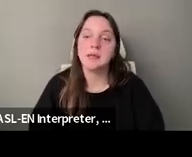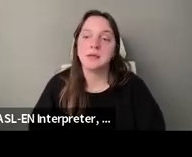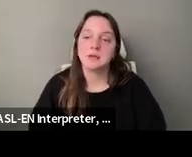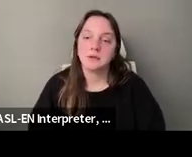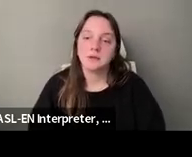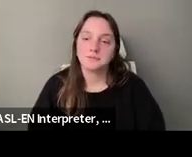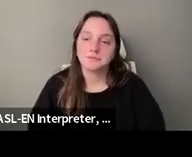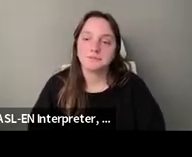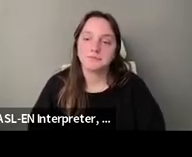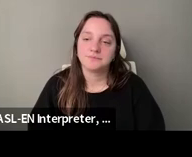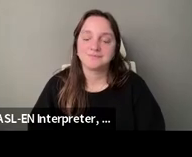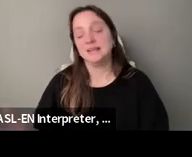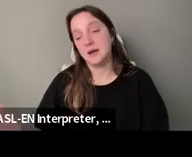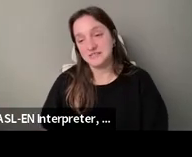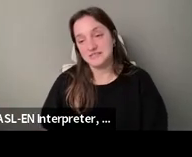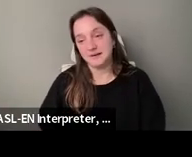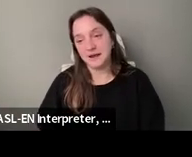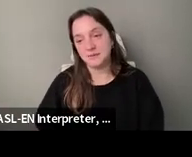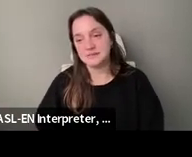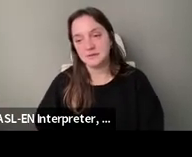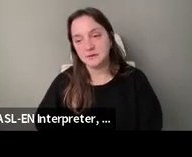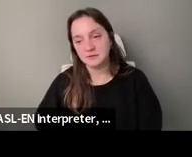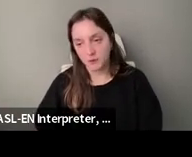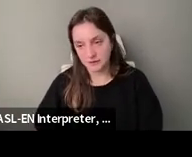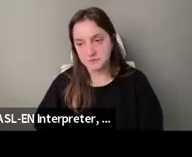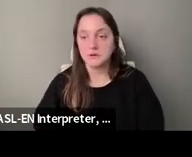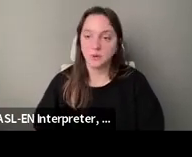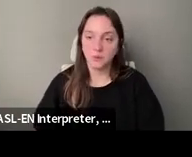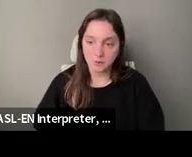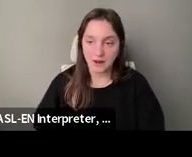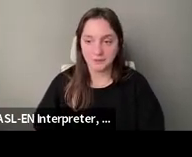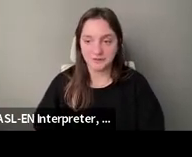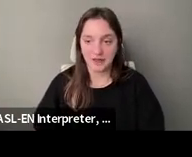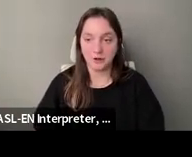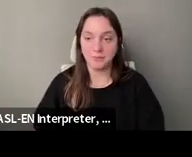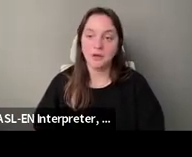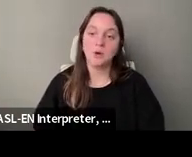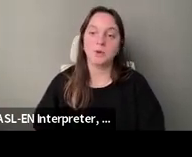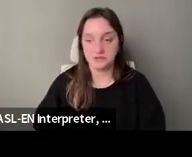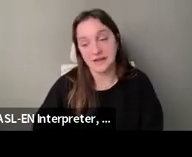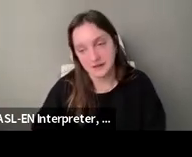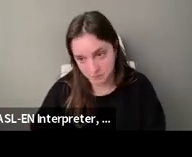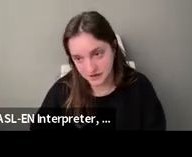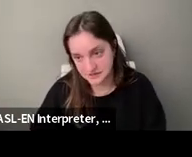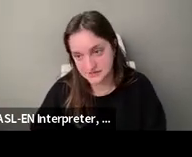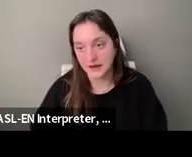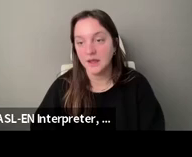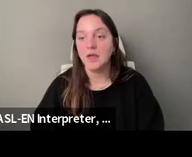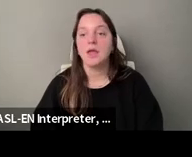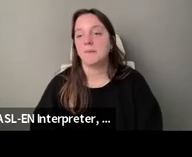Now when DRA was formed, we were able to help with her second pregnancy, because she